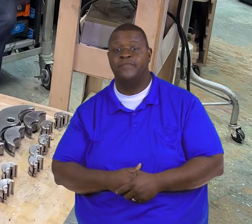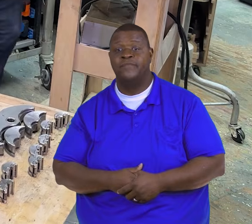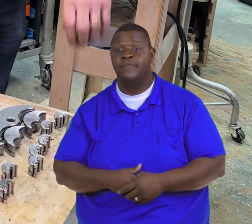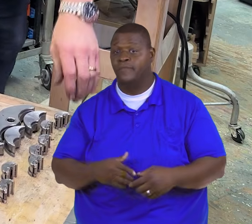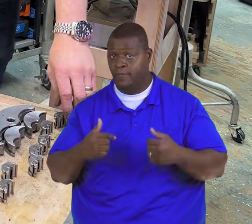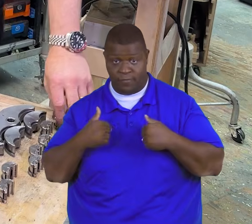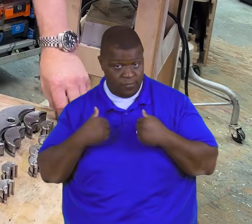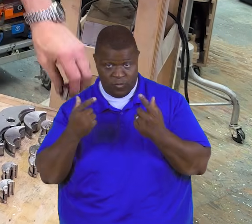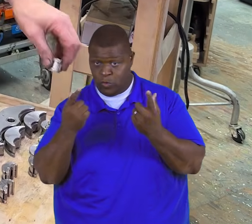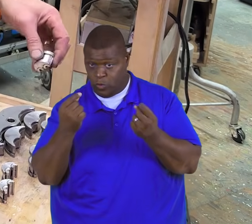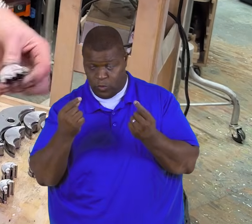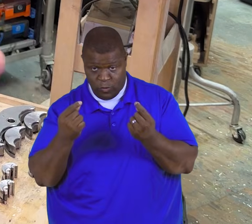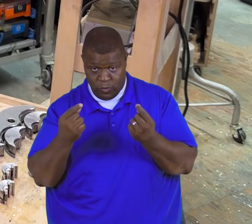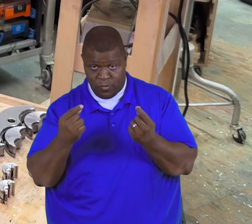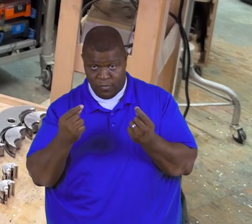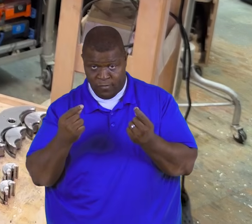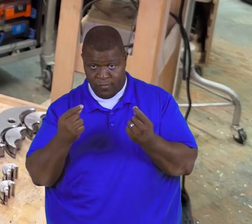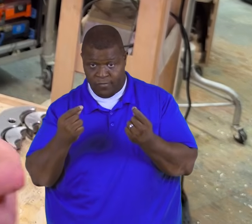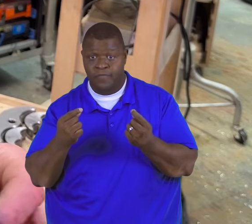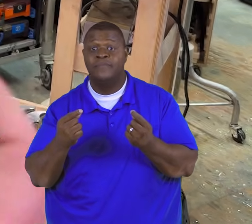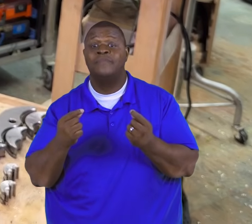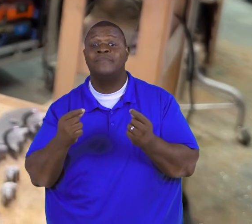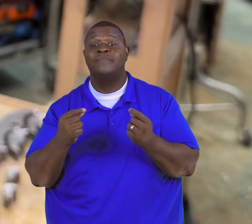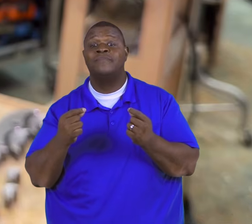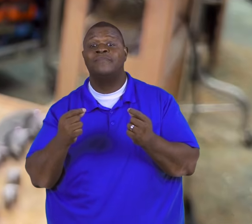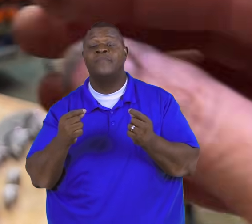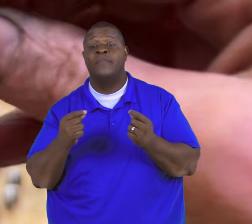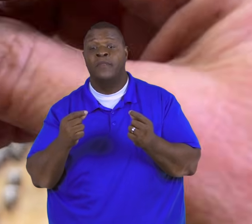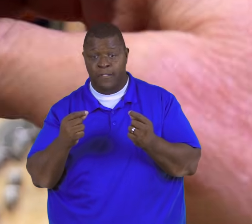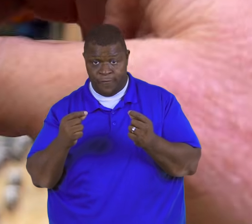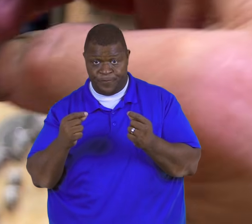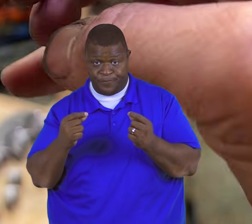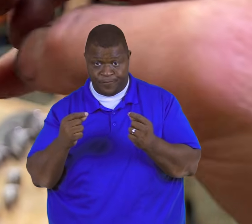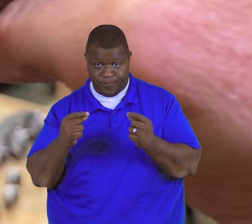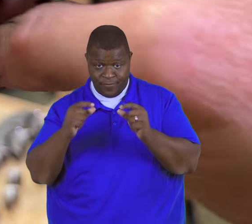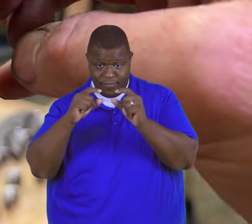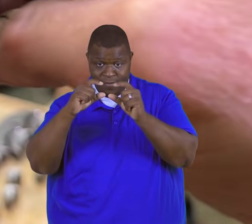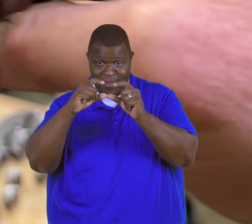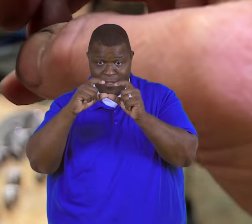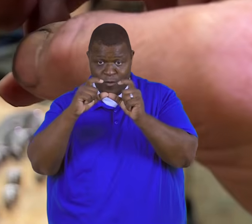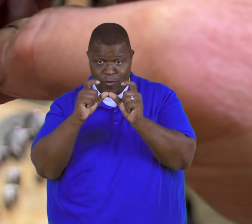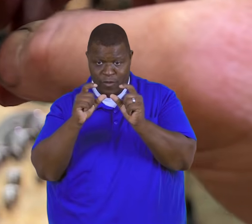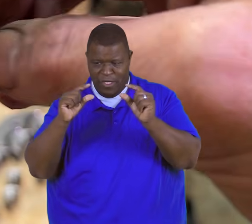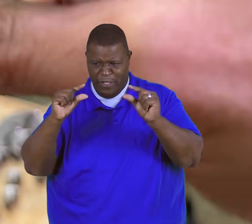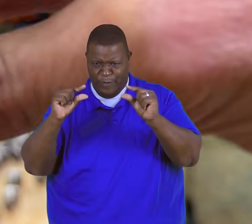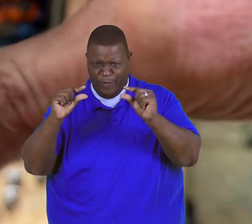I had to go through a process. Let me show you here. I had to go through a process of taking out a bow in here